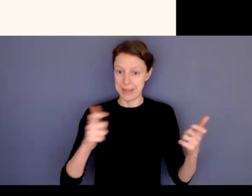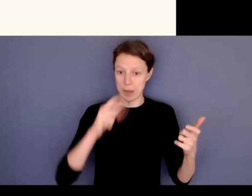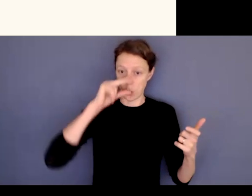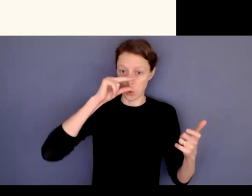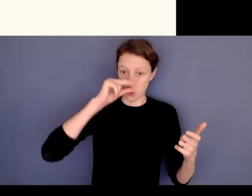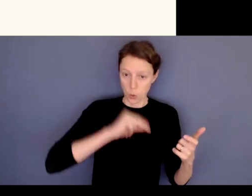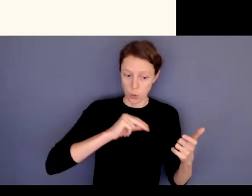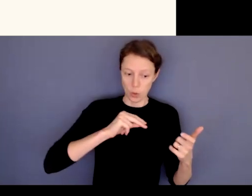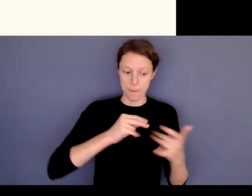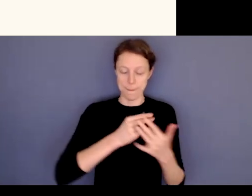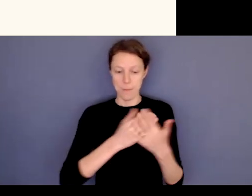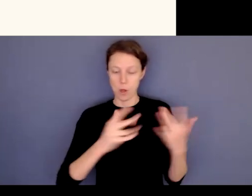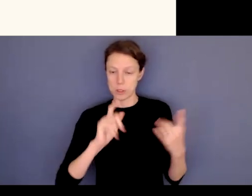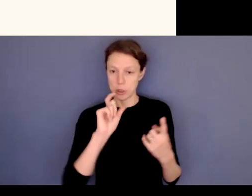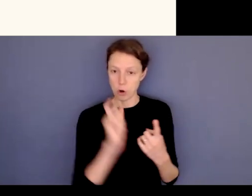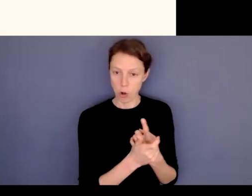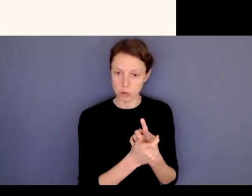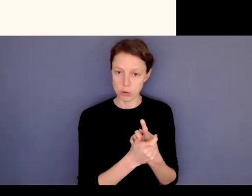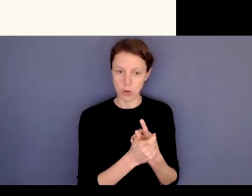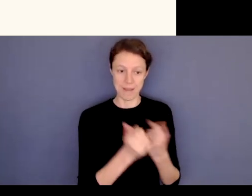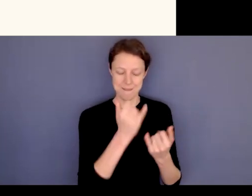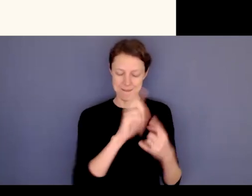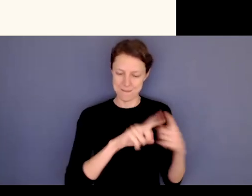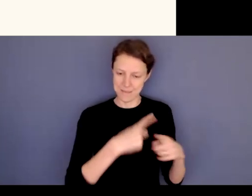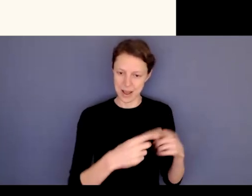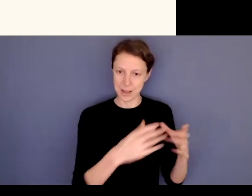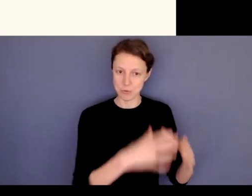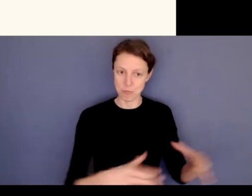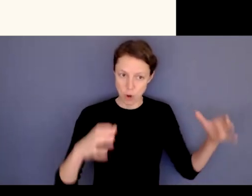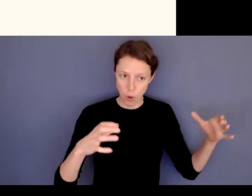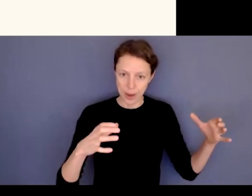Wyndham LGA alone has 90,000 young people. So for decades, we